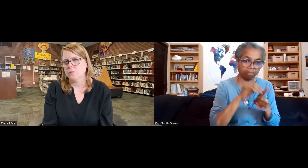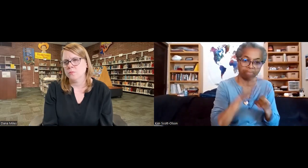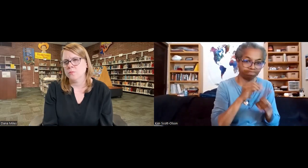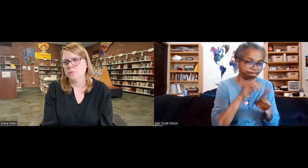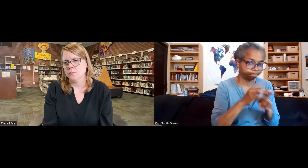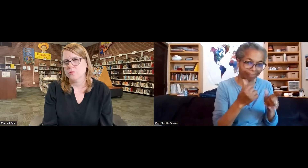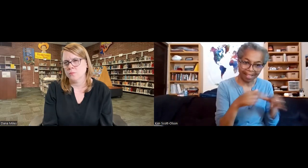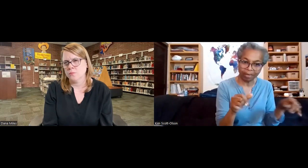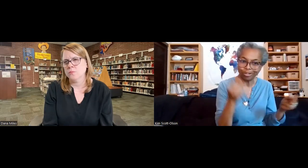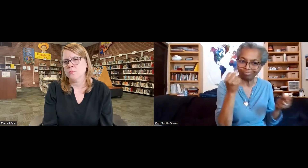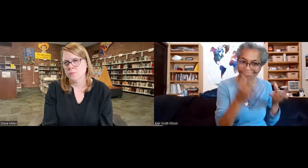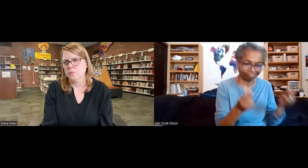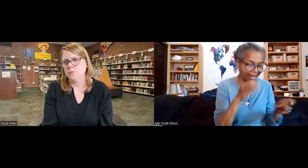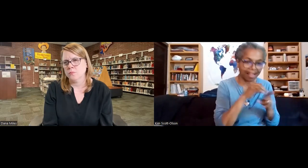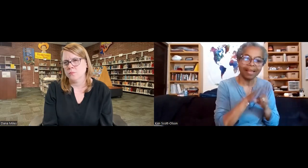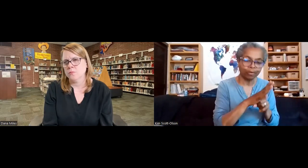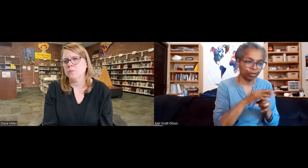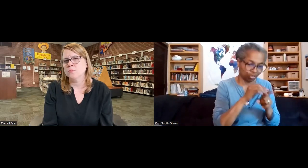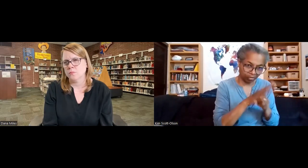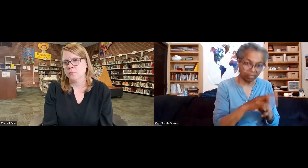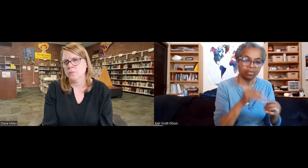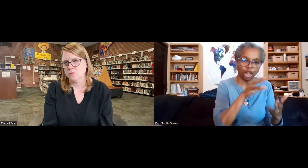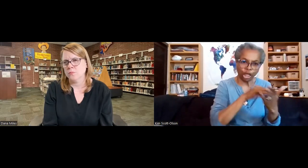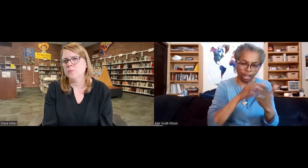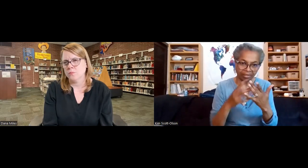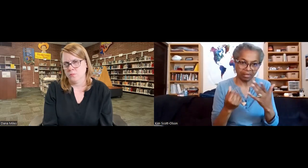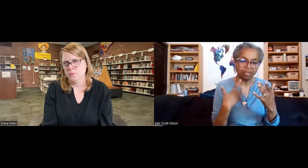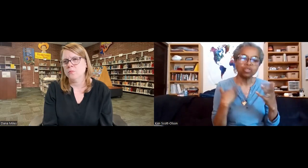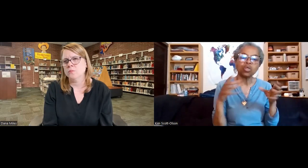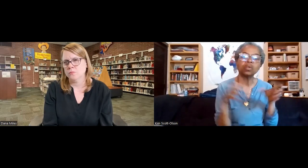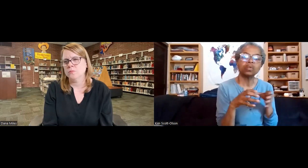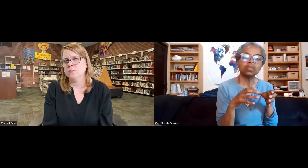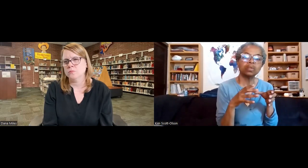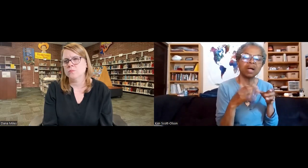and I would expose them to language that entire time.